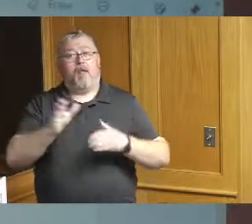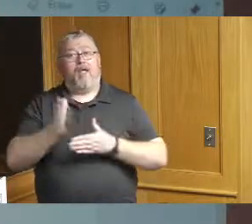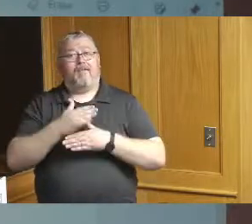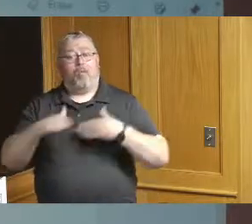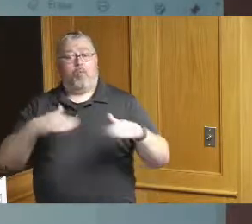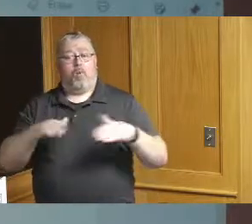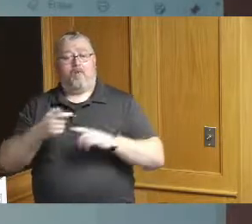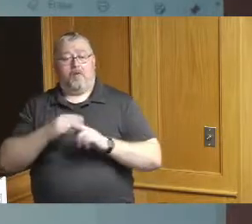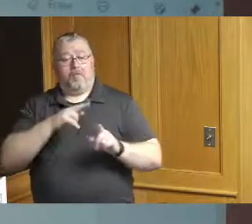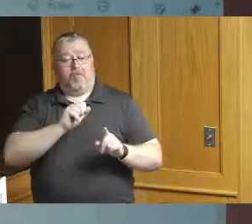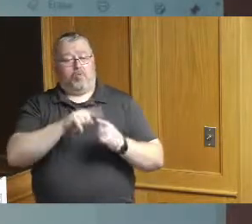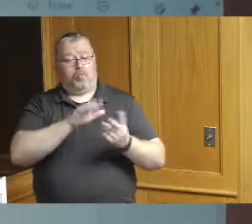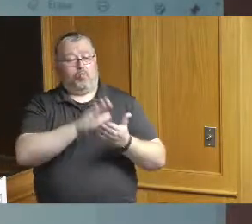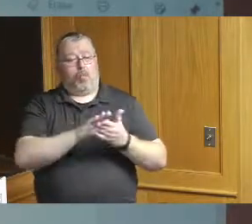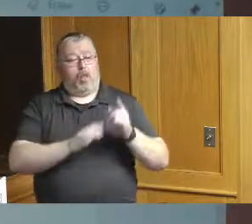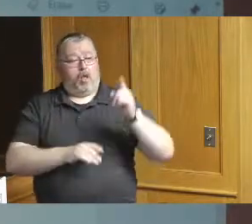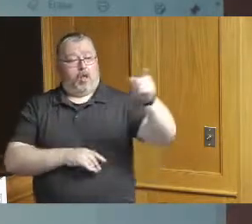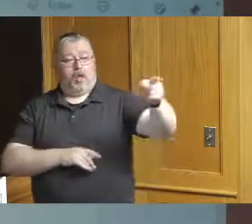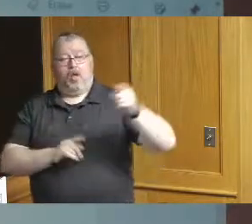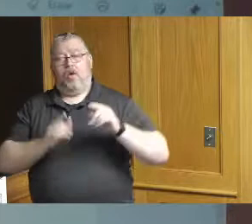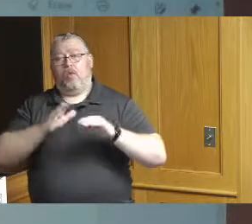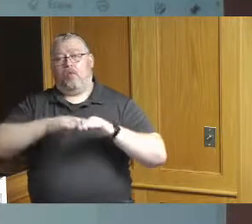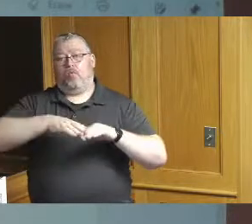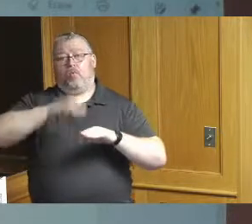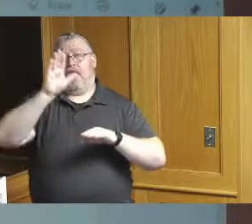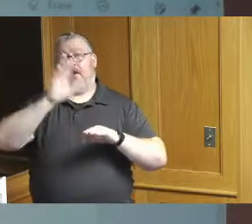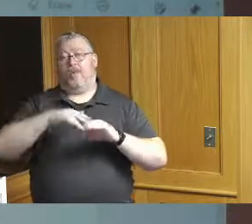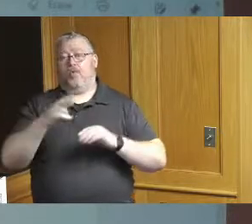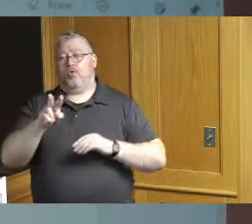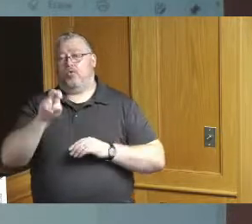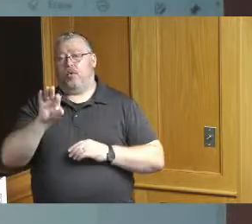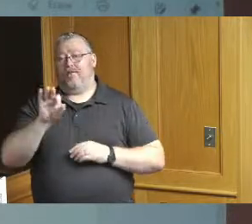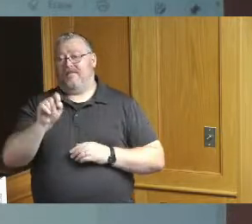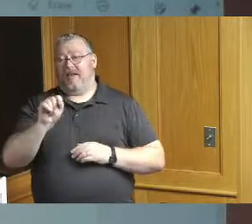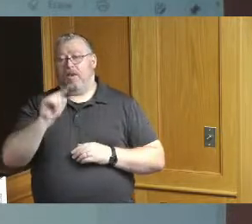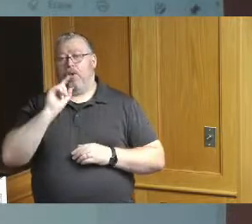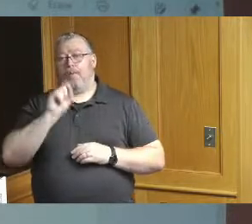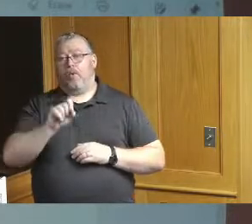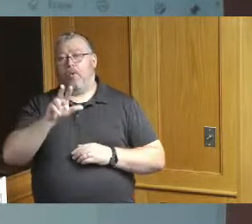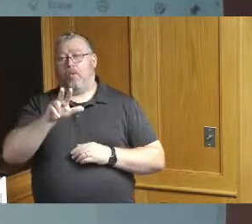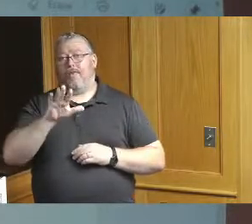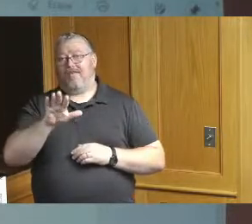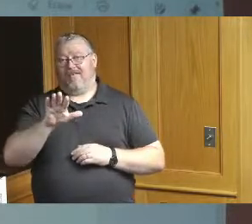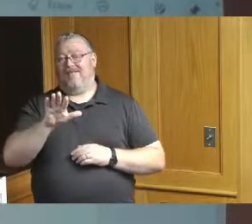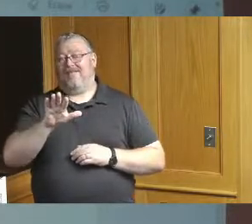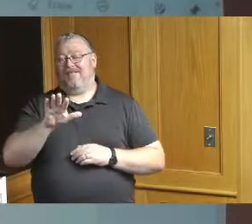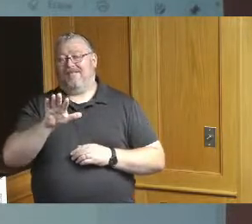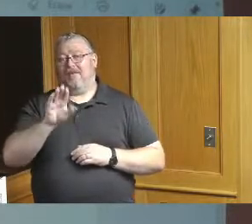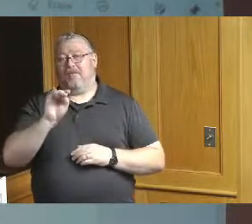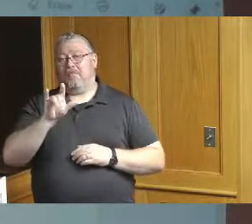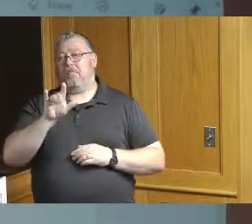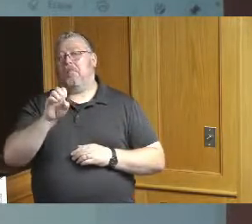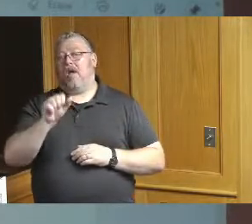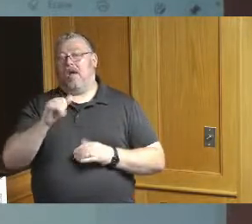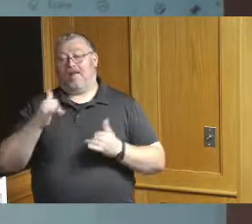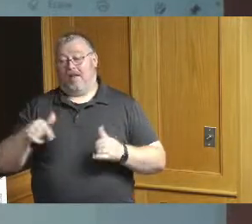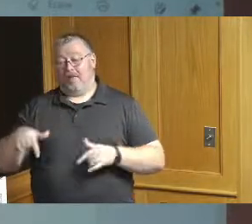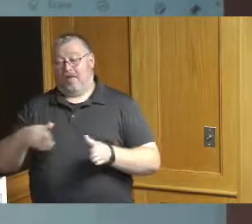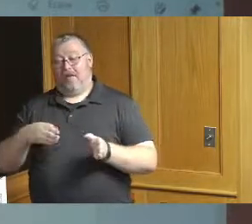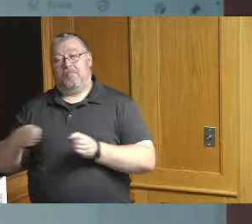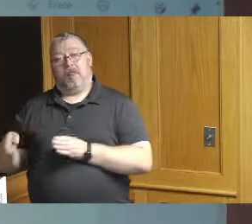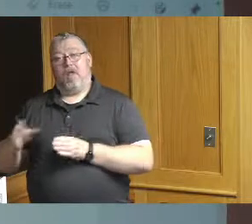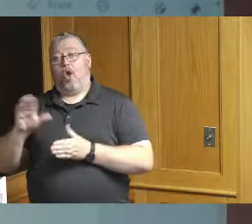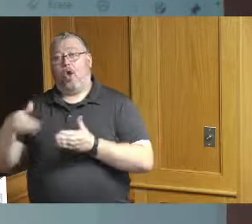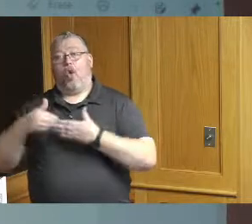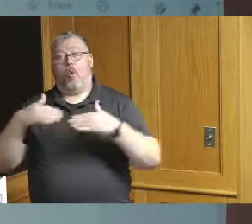stop to school was greater than 200 feet or .35 miles under this plan all walks to school from